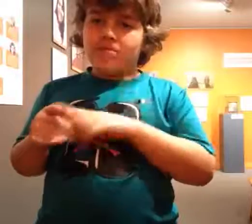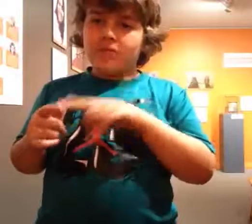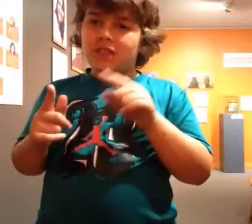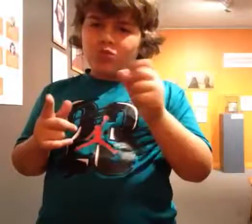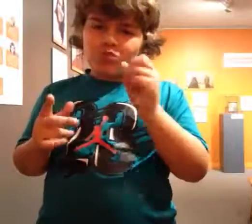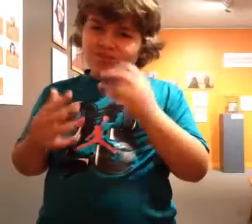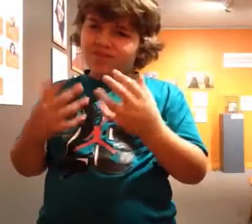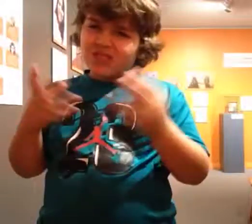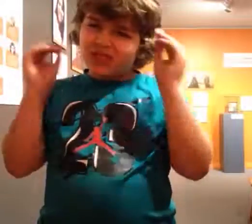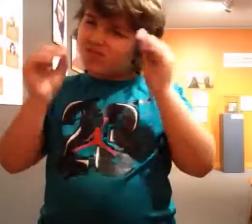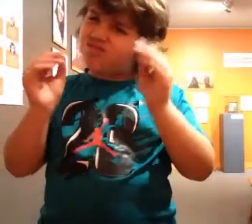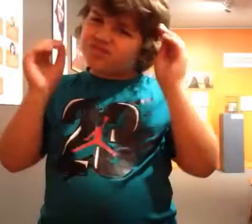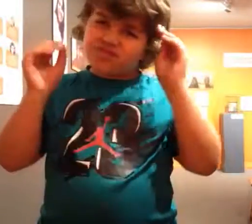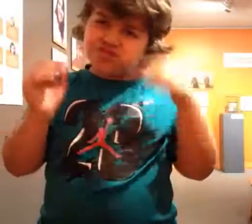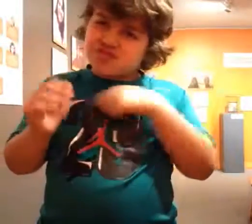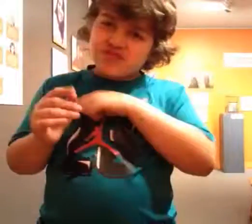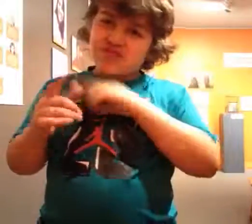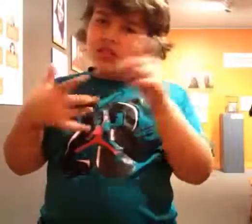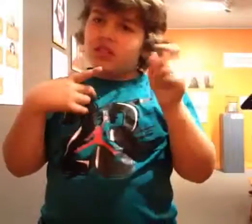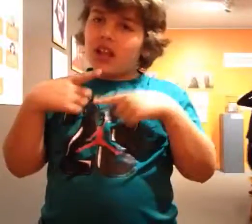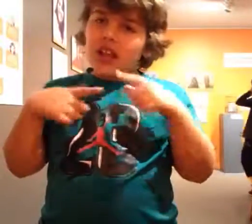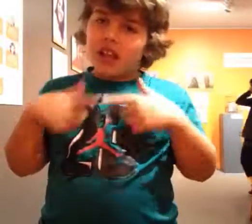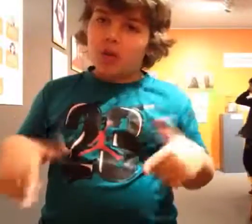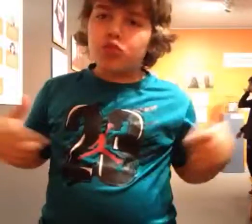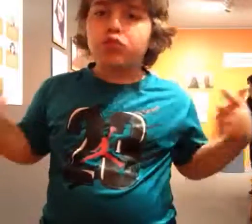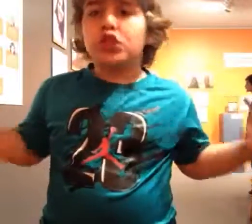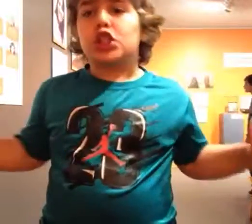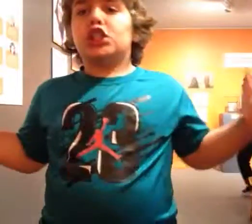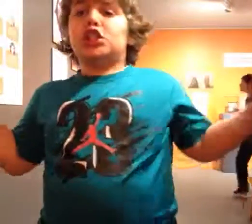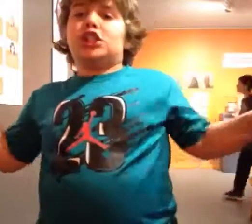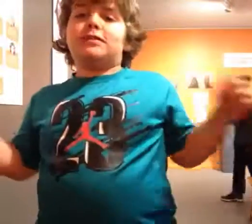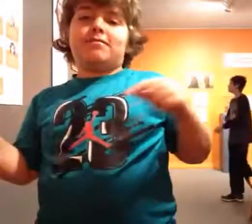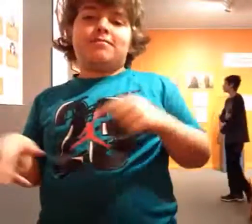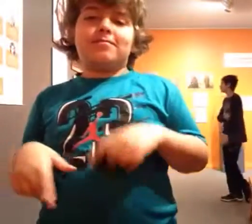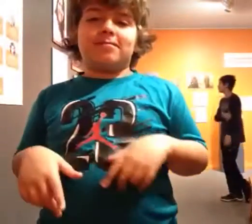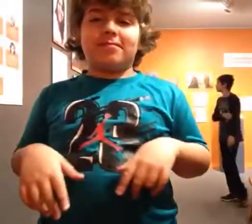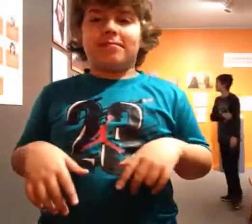You teach us sign language.